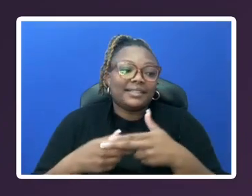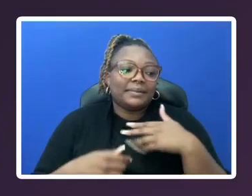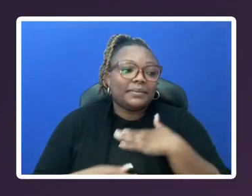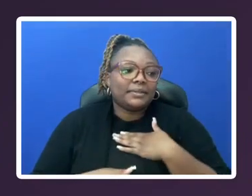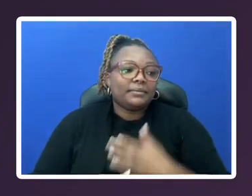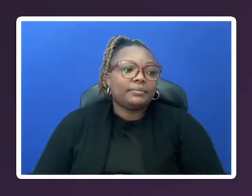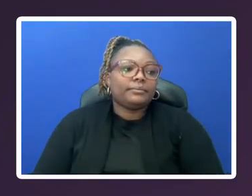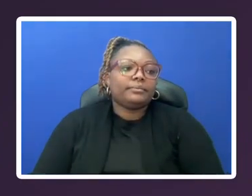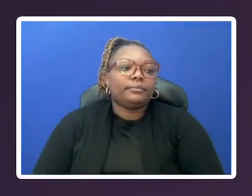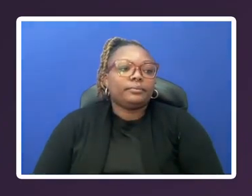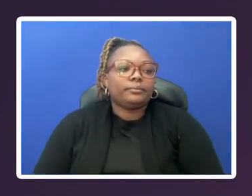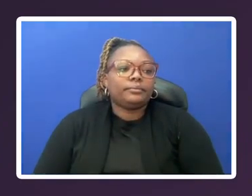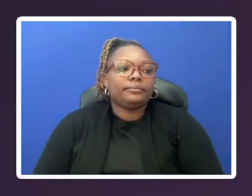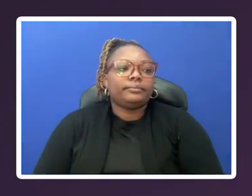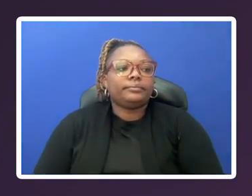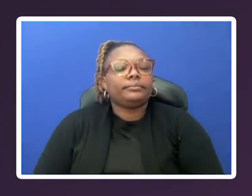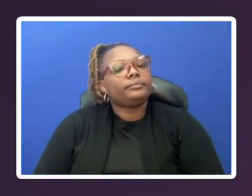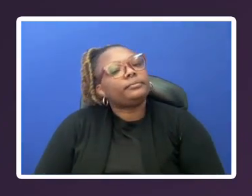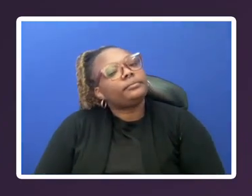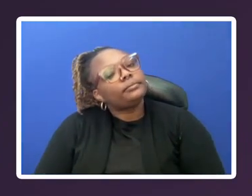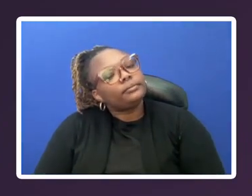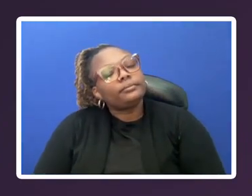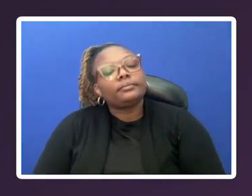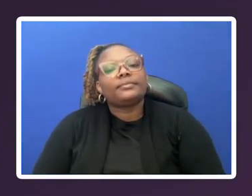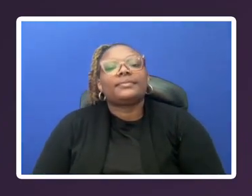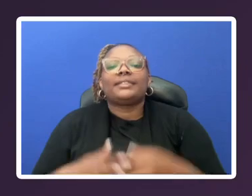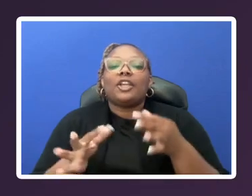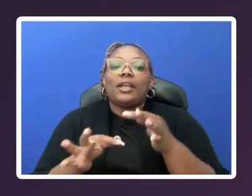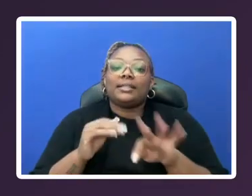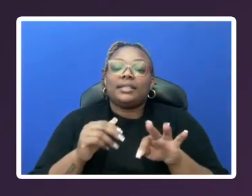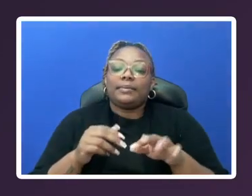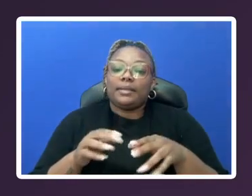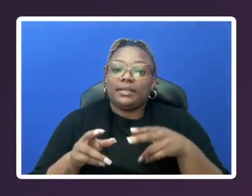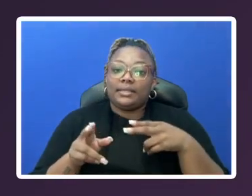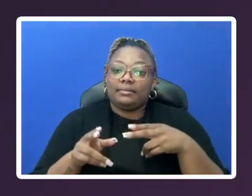So in the simplest definition, oral history is story telling.